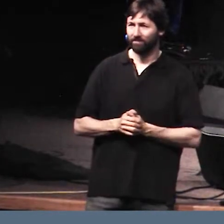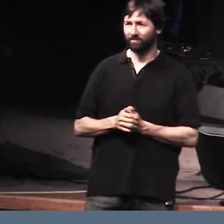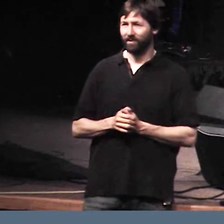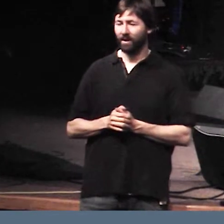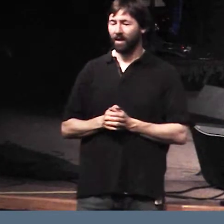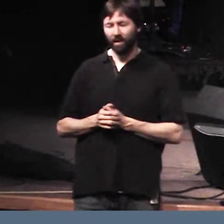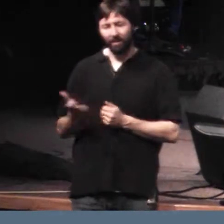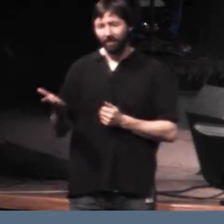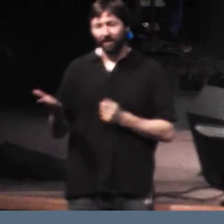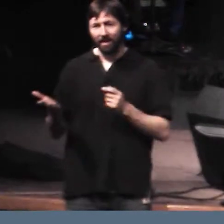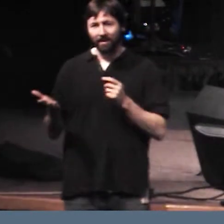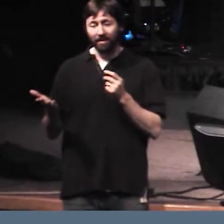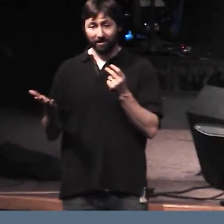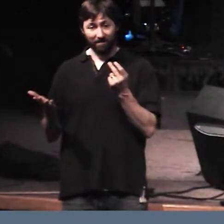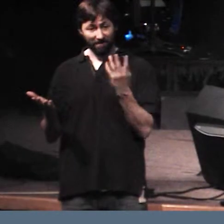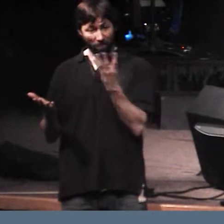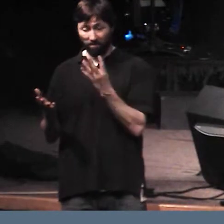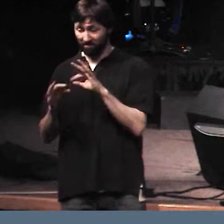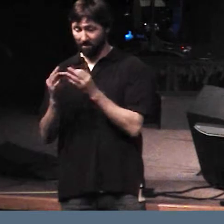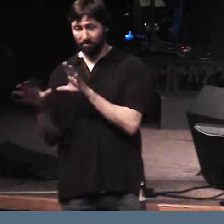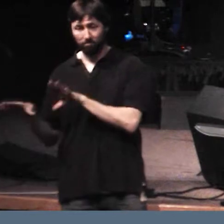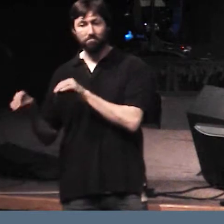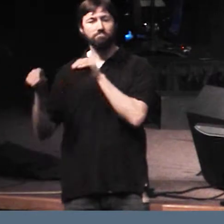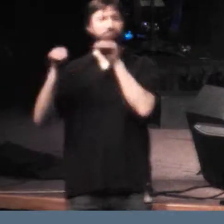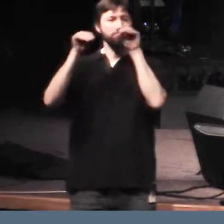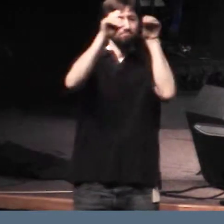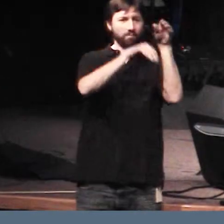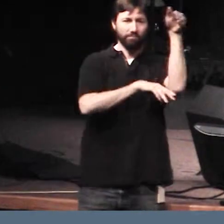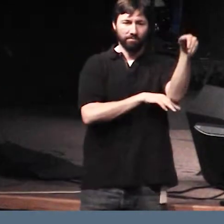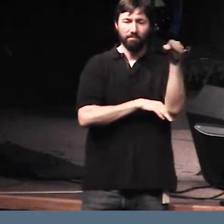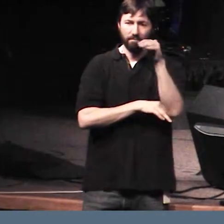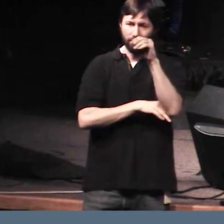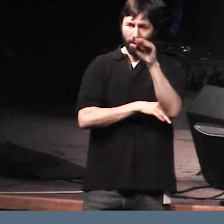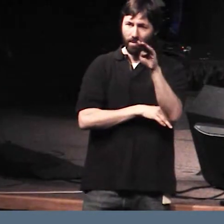frail kids but he takes his family and moves to Moab and there in Moab